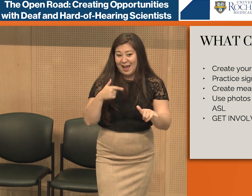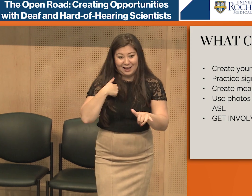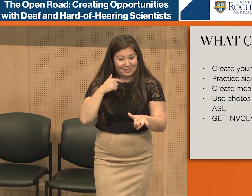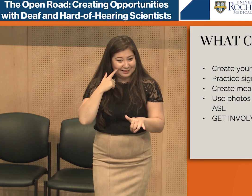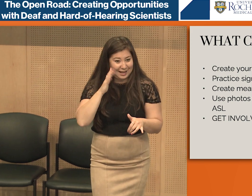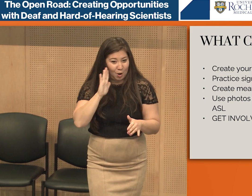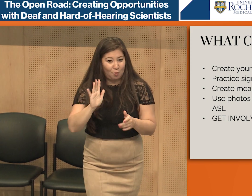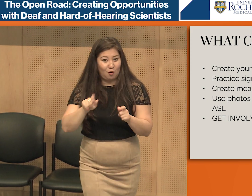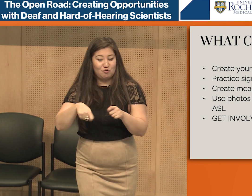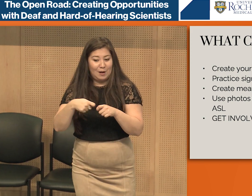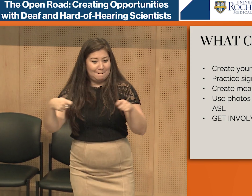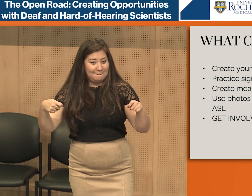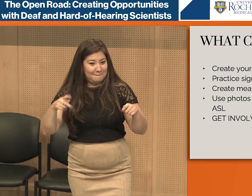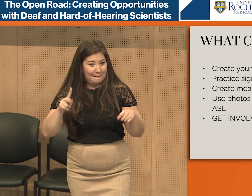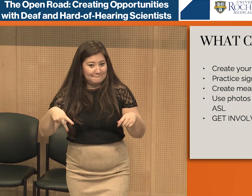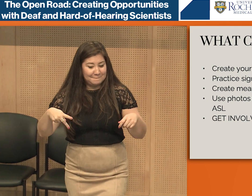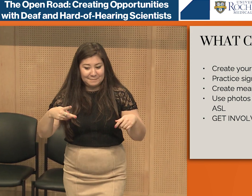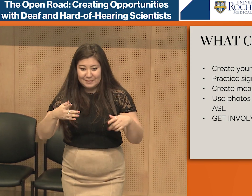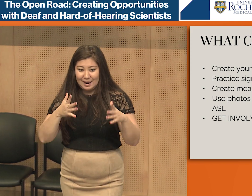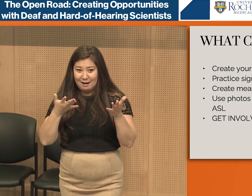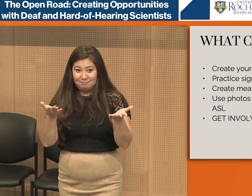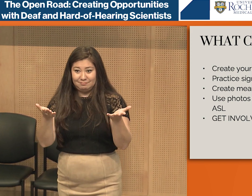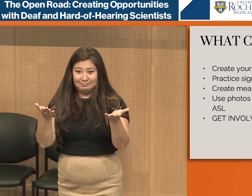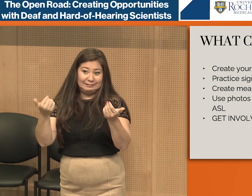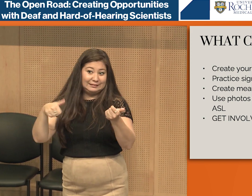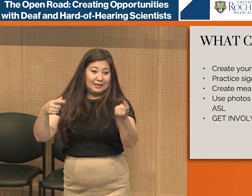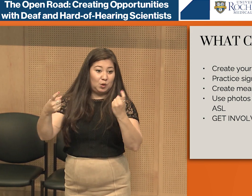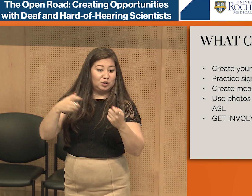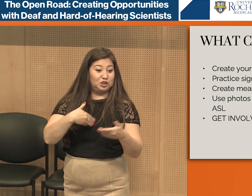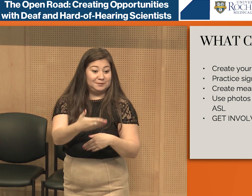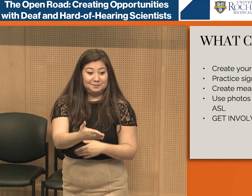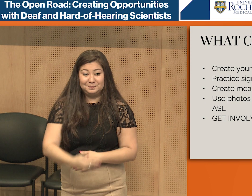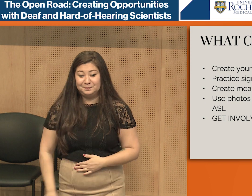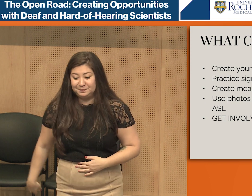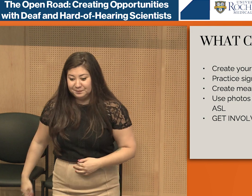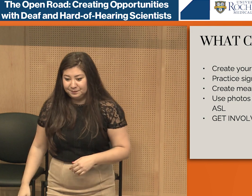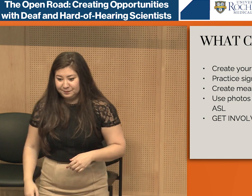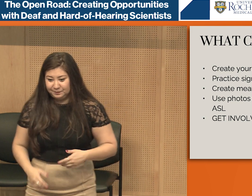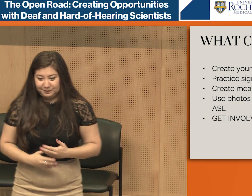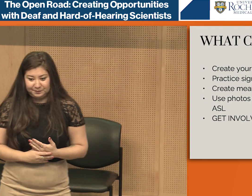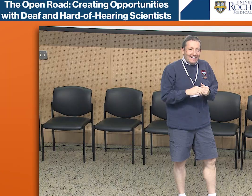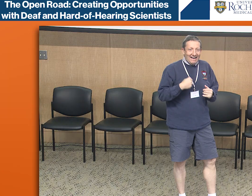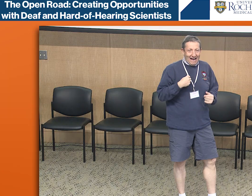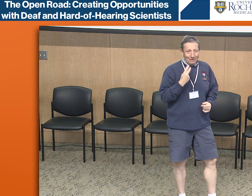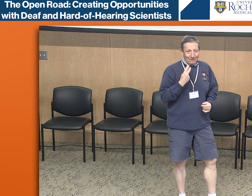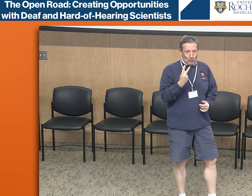And with that, I think I will wrap up and take any questions you may have.